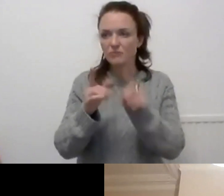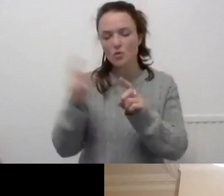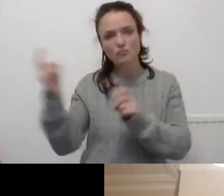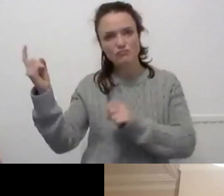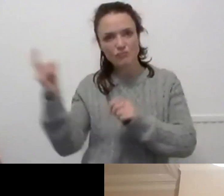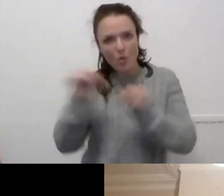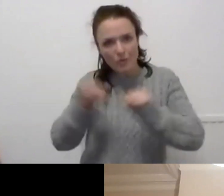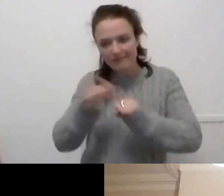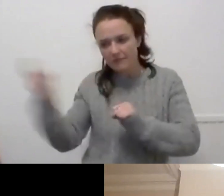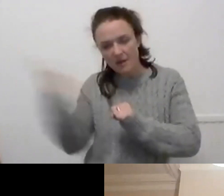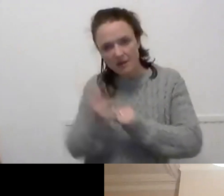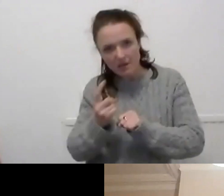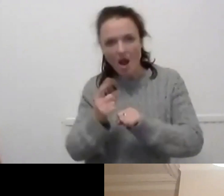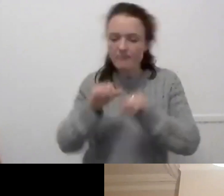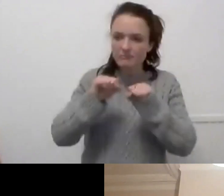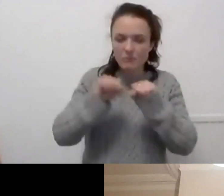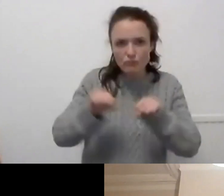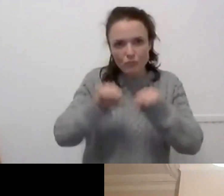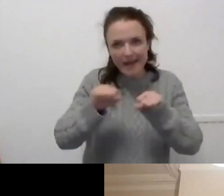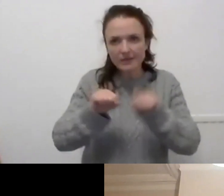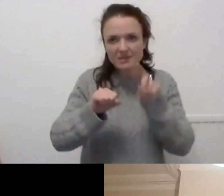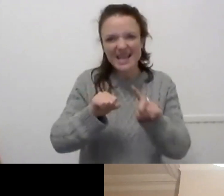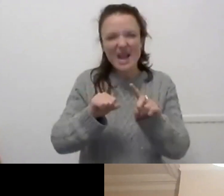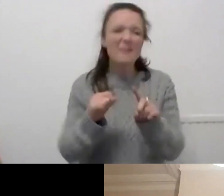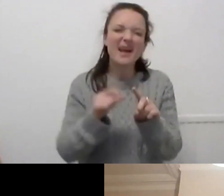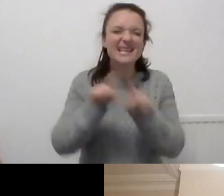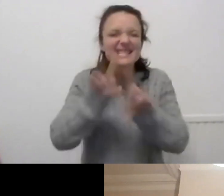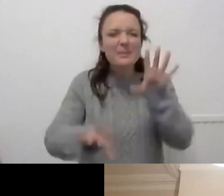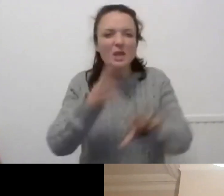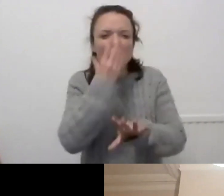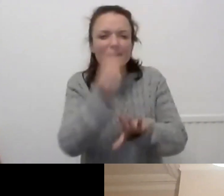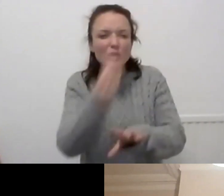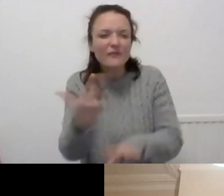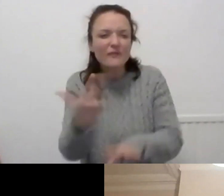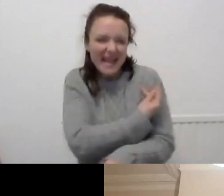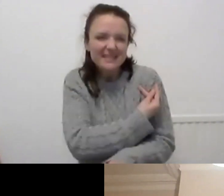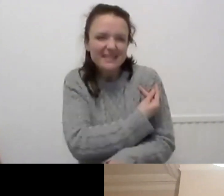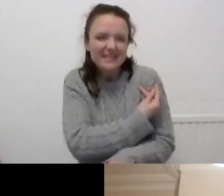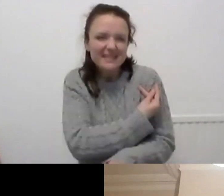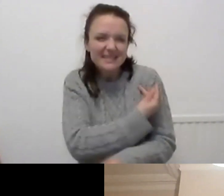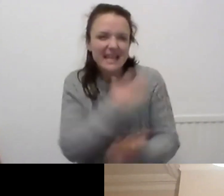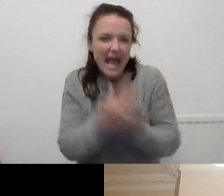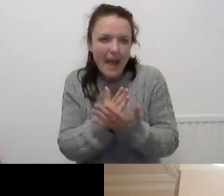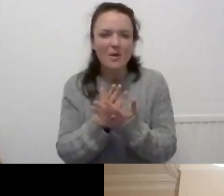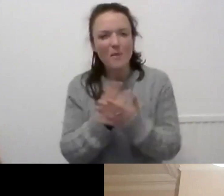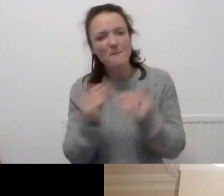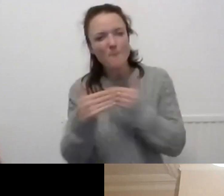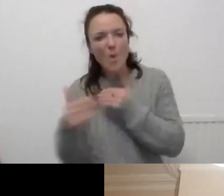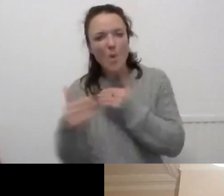a little more like having the flu vaccine. It should feel a bit a bit more or for everybody.